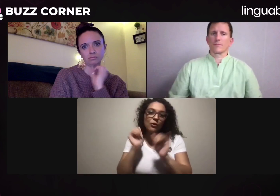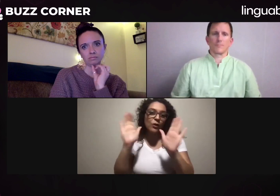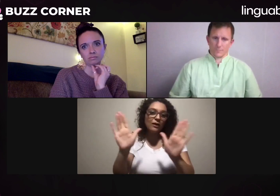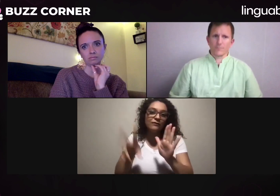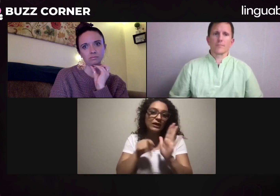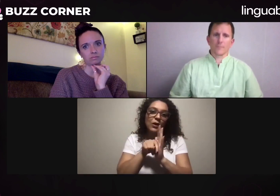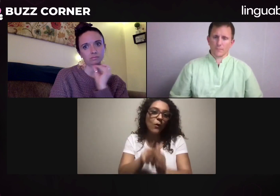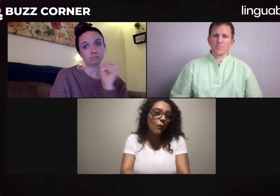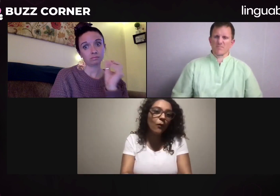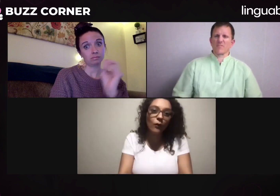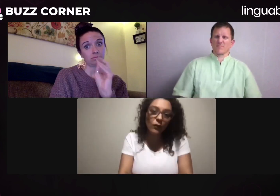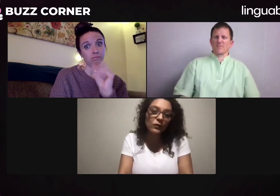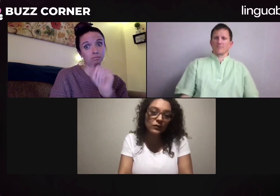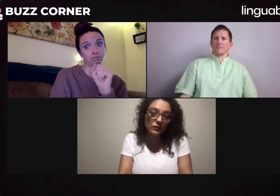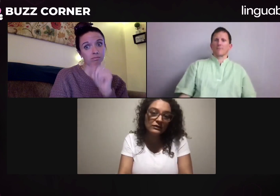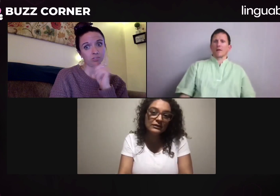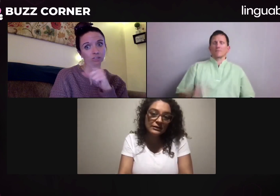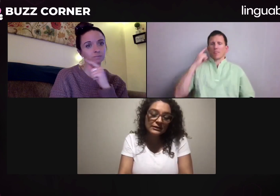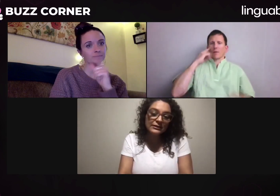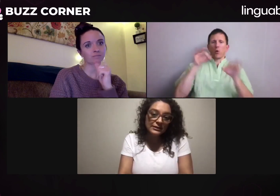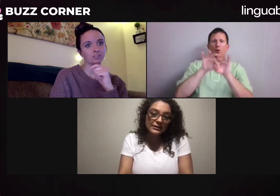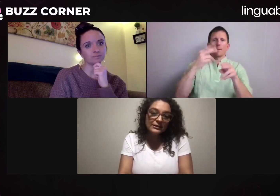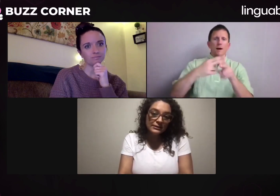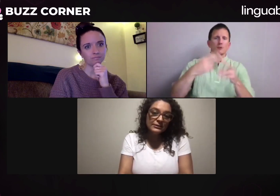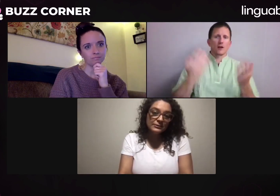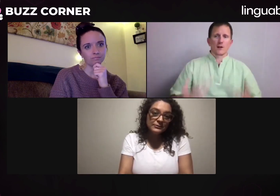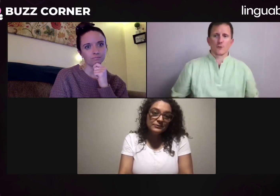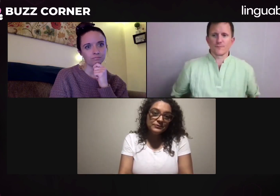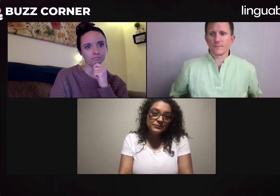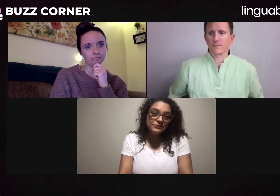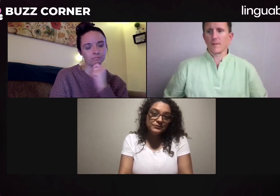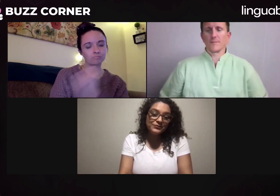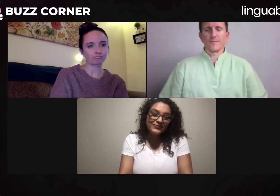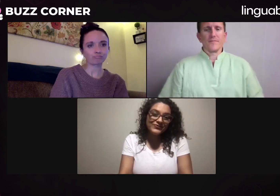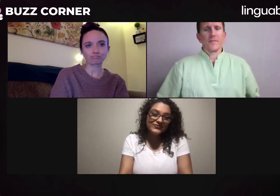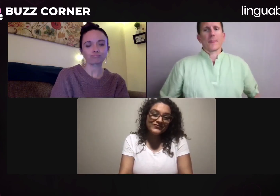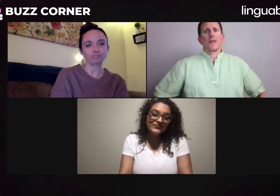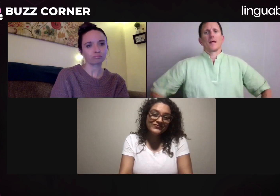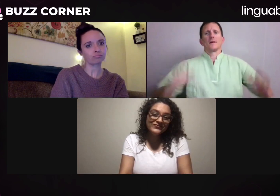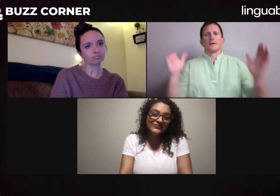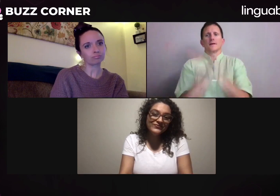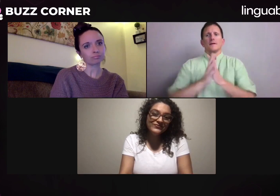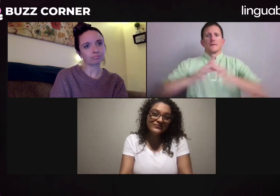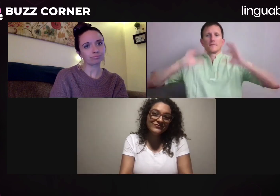I loved that video. So, hats off to her. Yeah, I thought it was worth mentioning here. Agreed. All right.